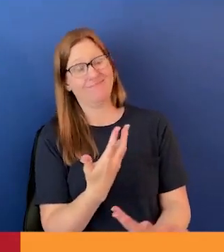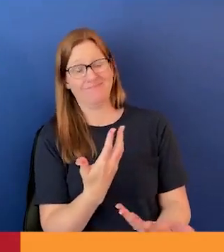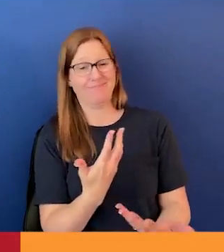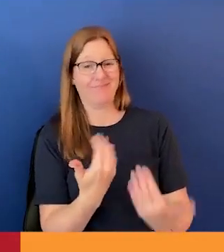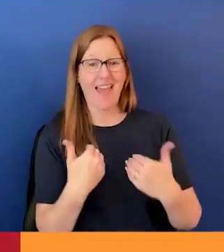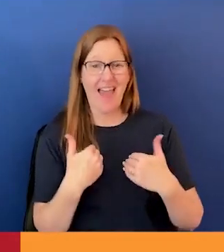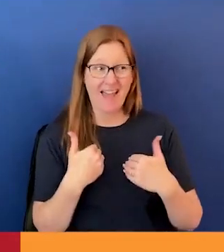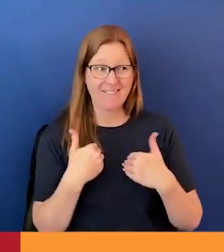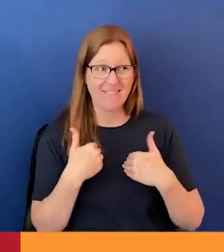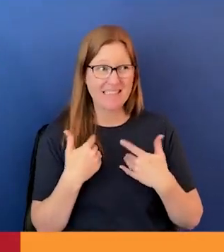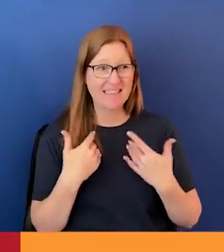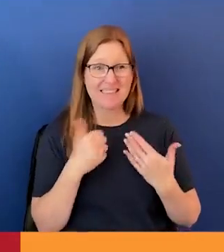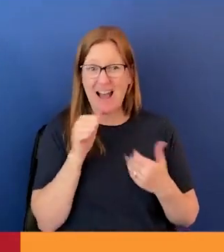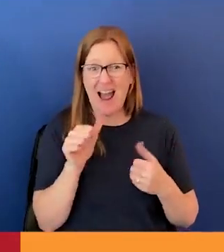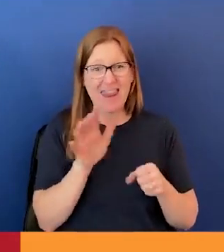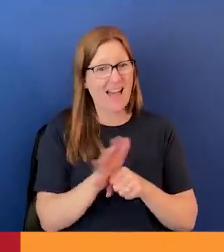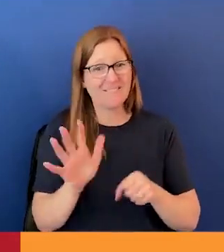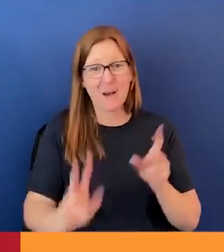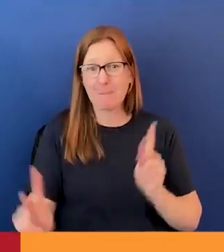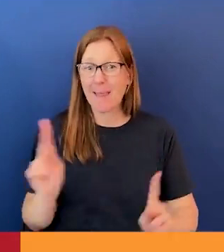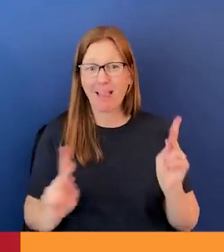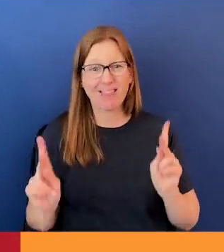shy of what we need to fill those roles.